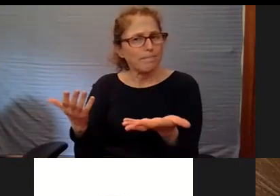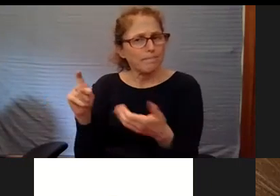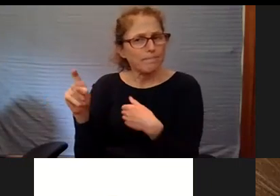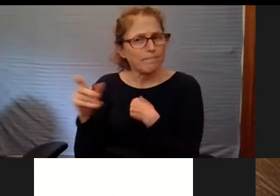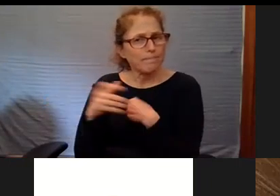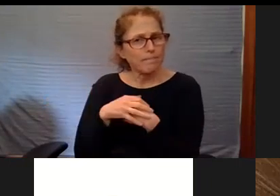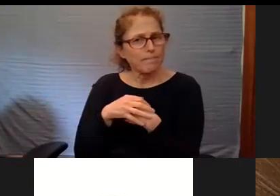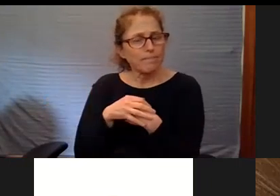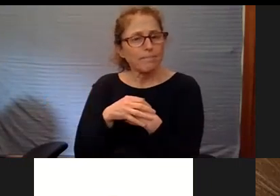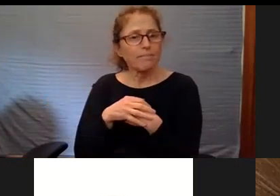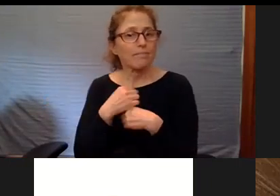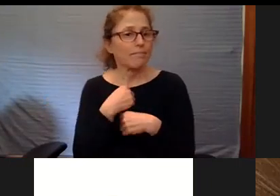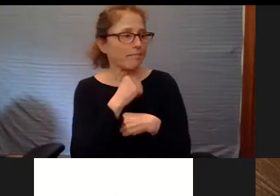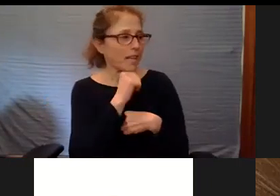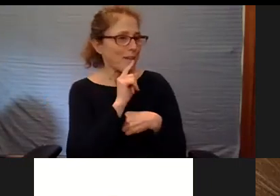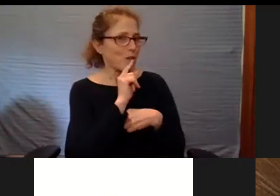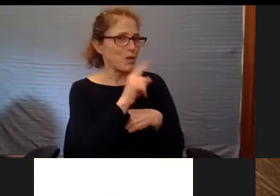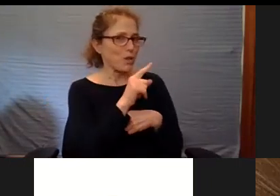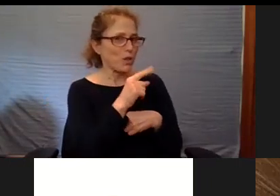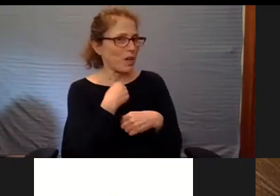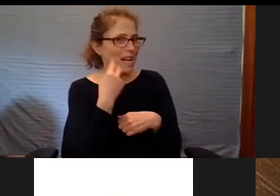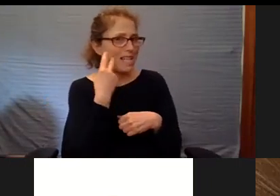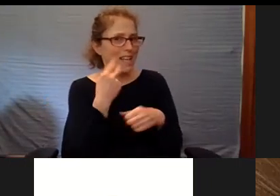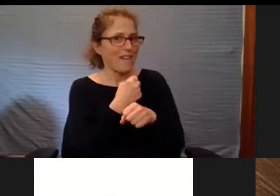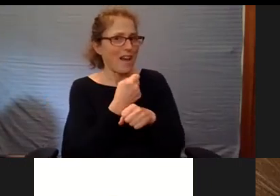I'm not sure. All I see is fight for our accommodations.